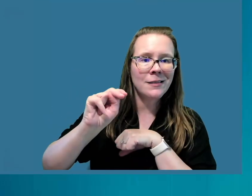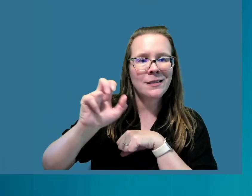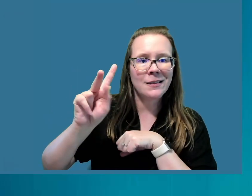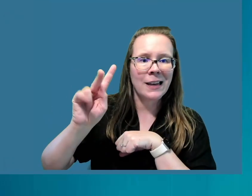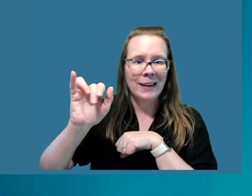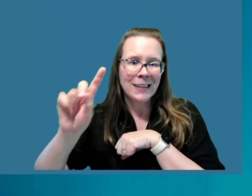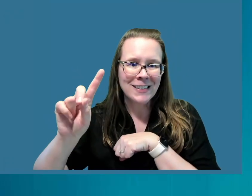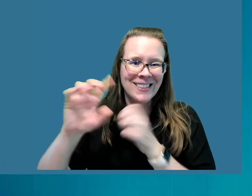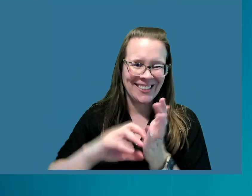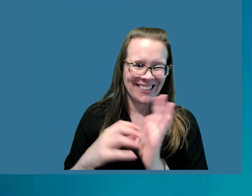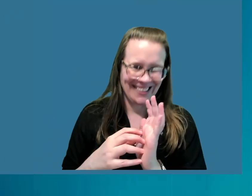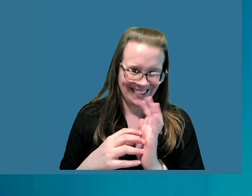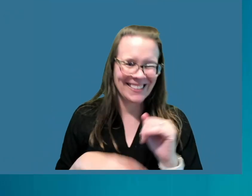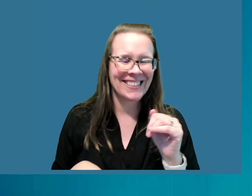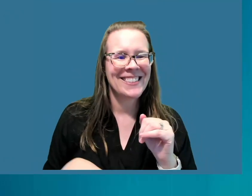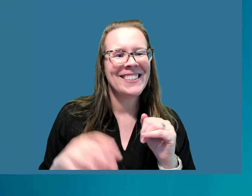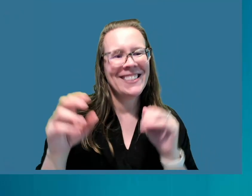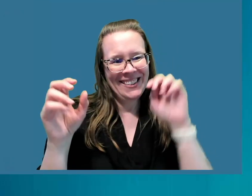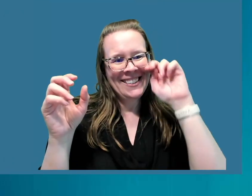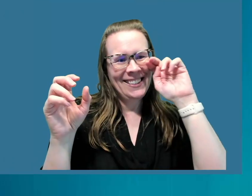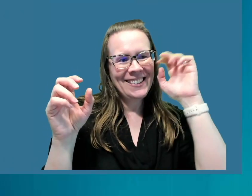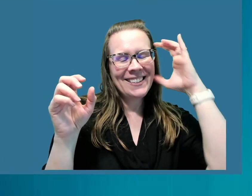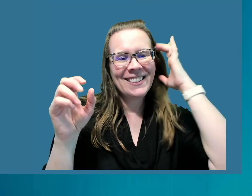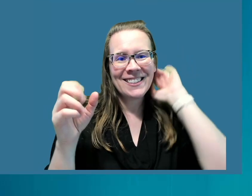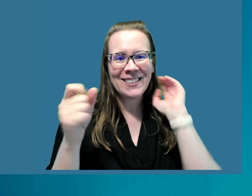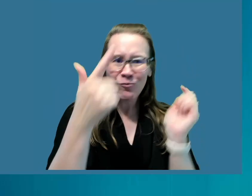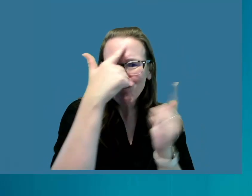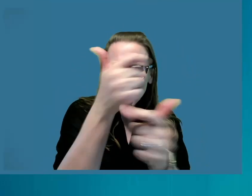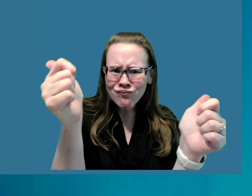will eat all of my "overbaked" ones because he likes the cookies a little bit crispier,